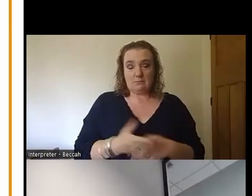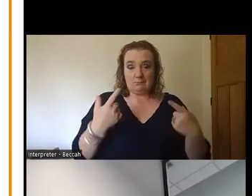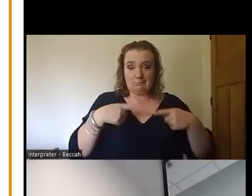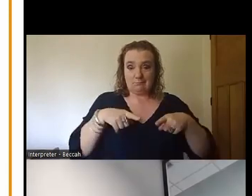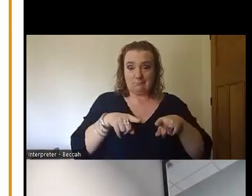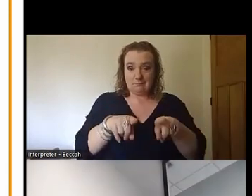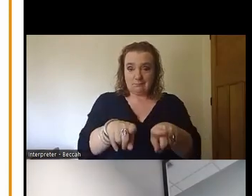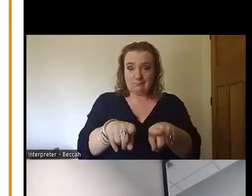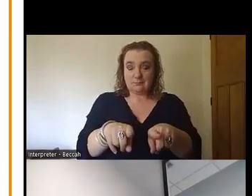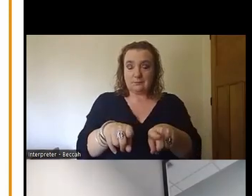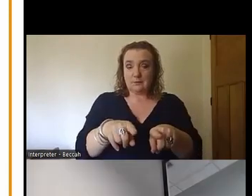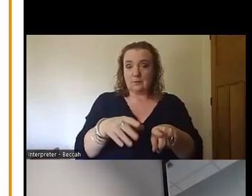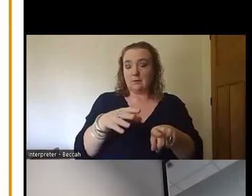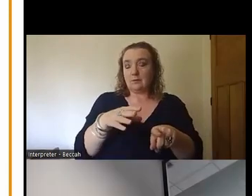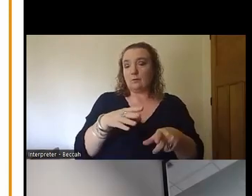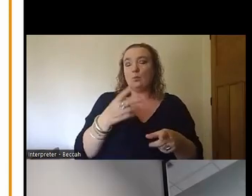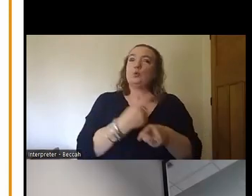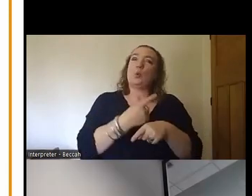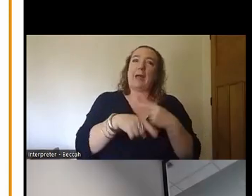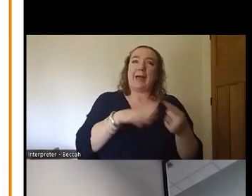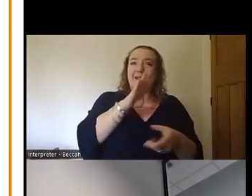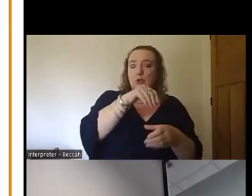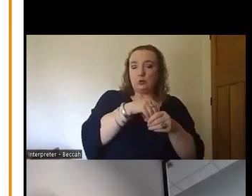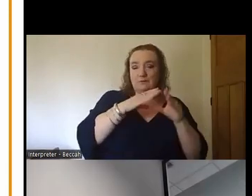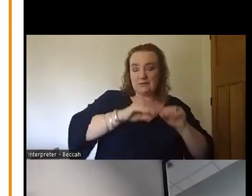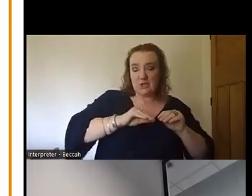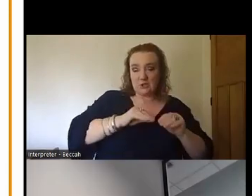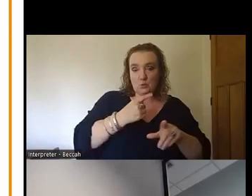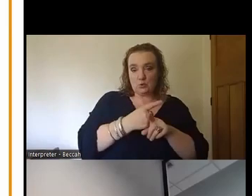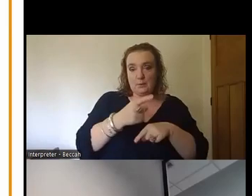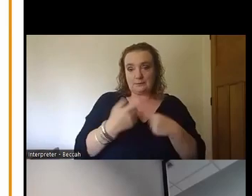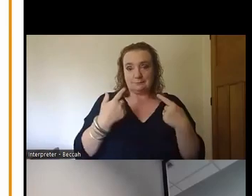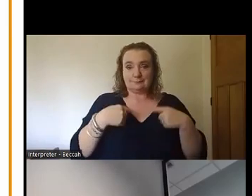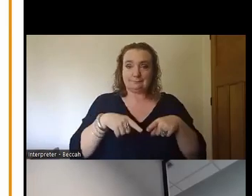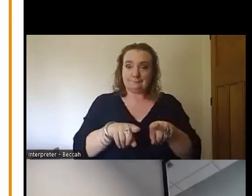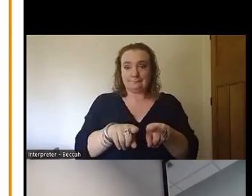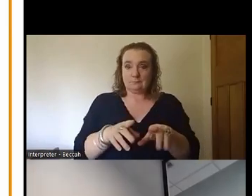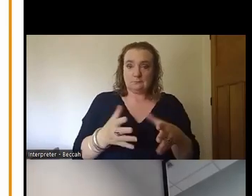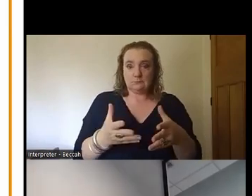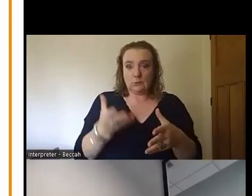quite often when we talk about inclusive education, the default has been to go towards learning support.